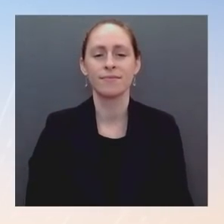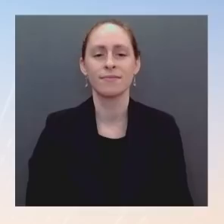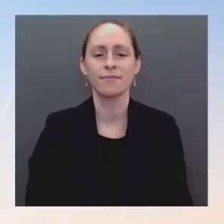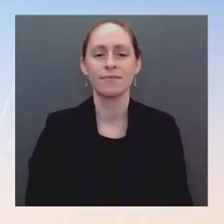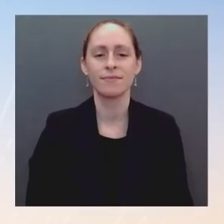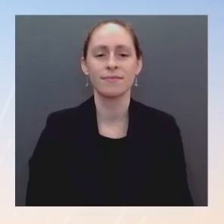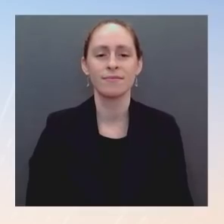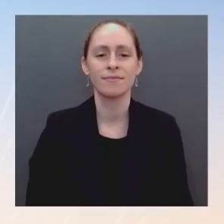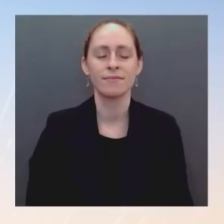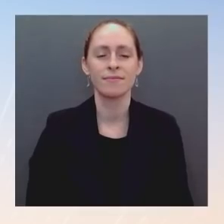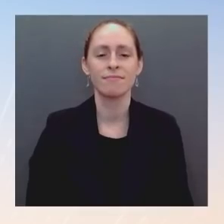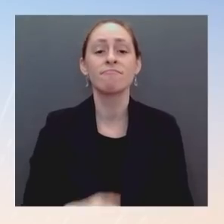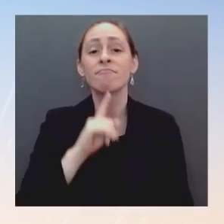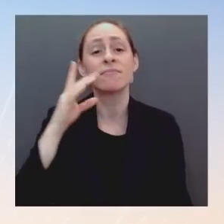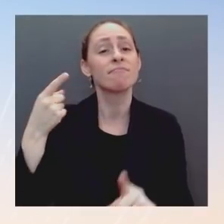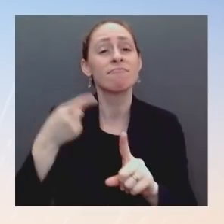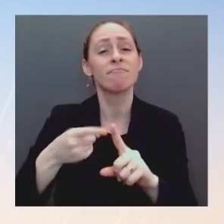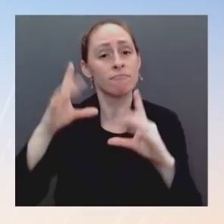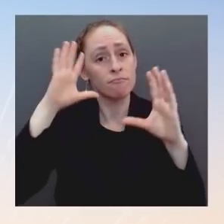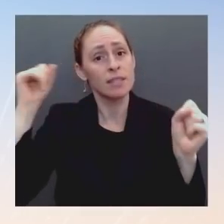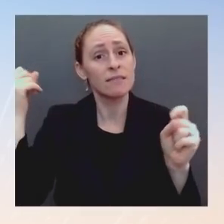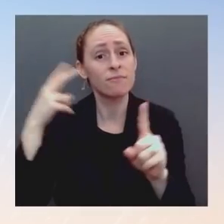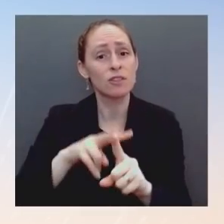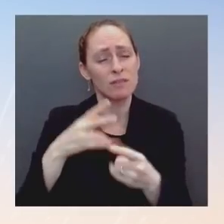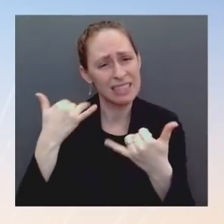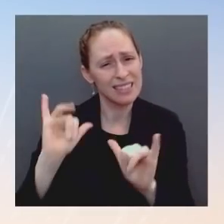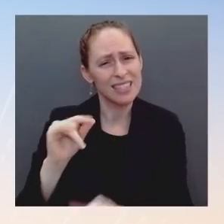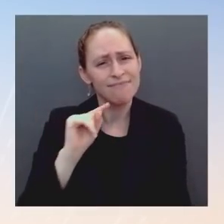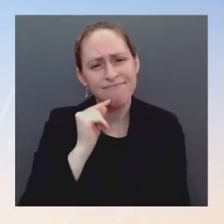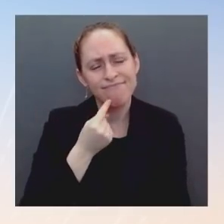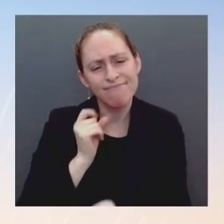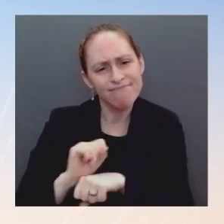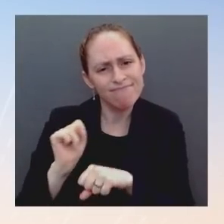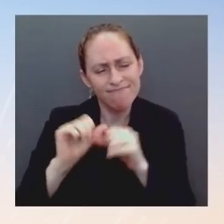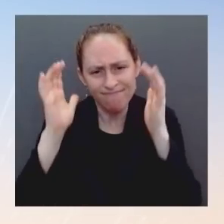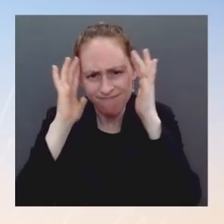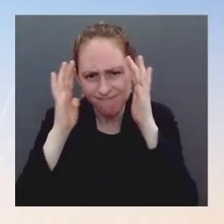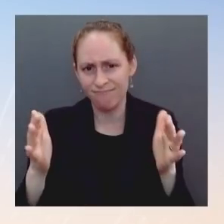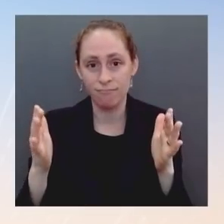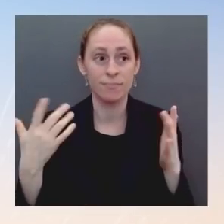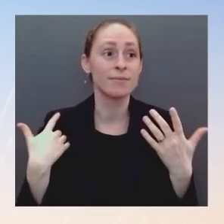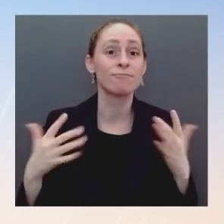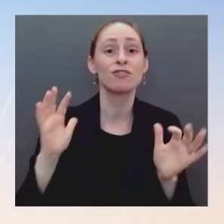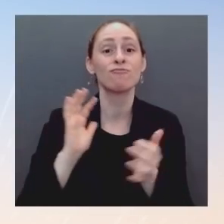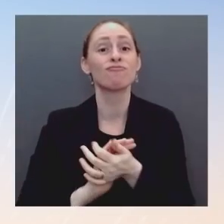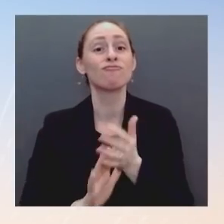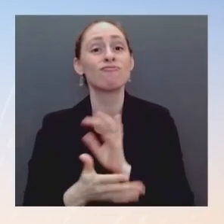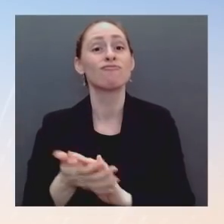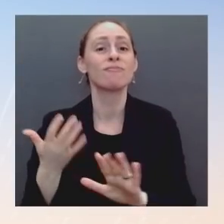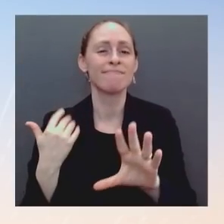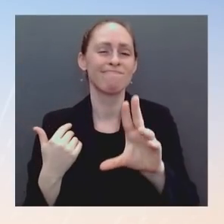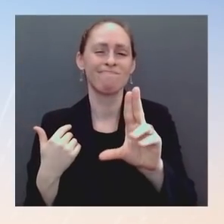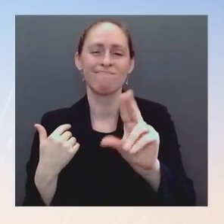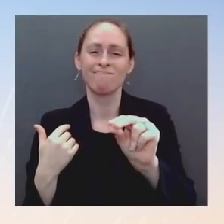and stay at it to fight what is still, you know, surging in parts of the country, but we do have the tools to get to a point